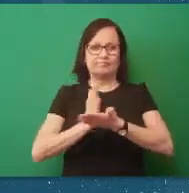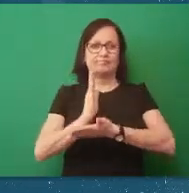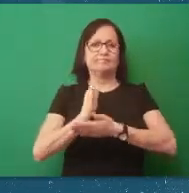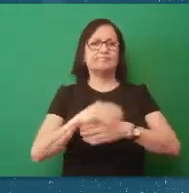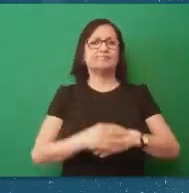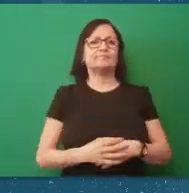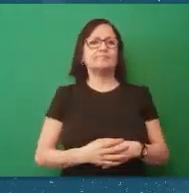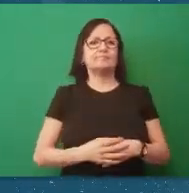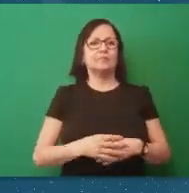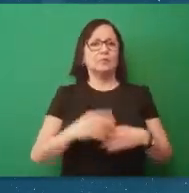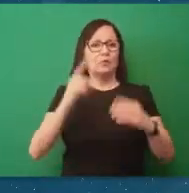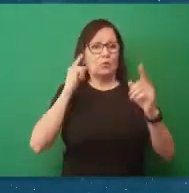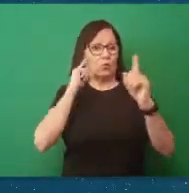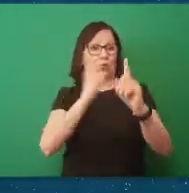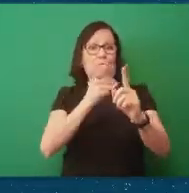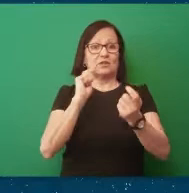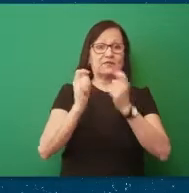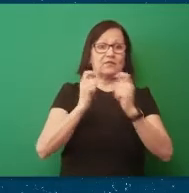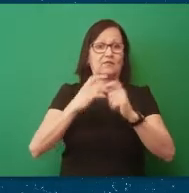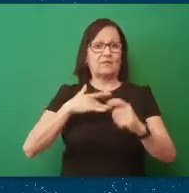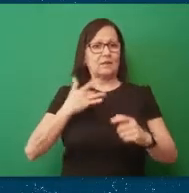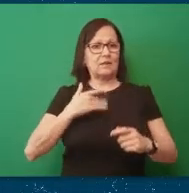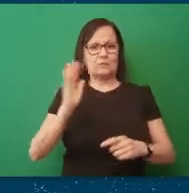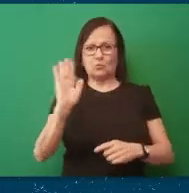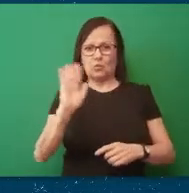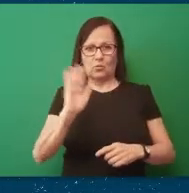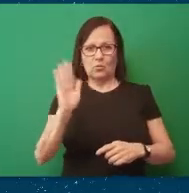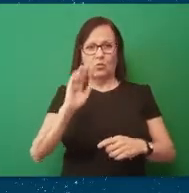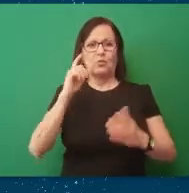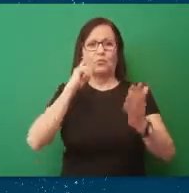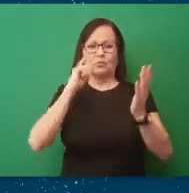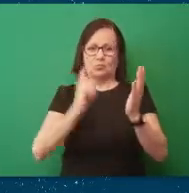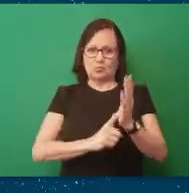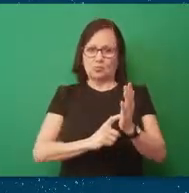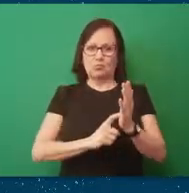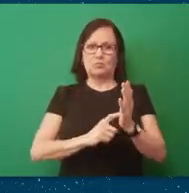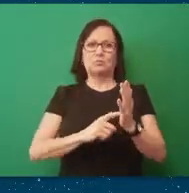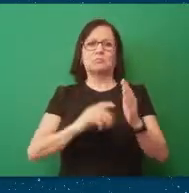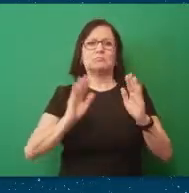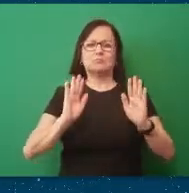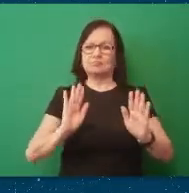We're not trying to change the sensations, just notice them.